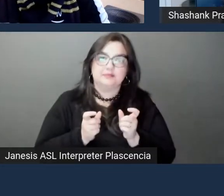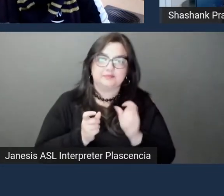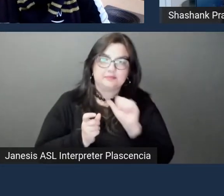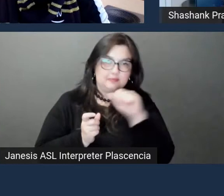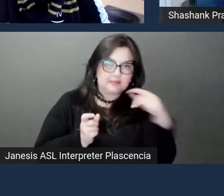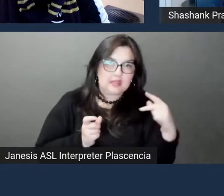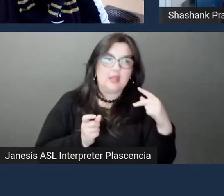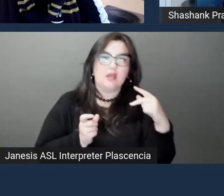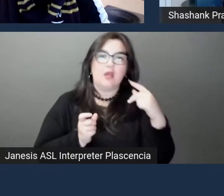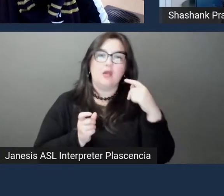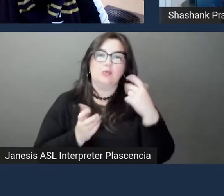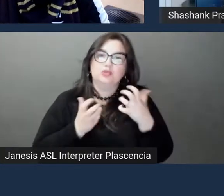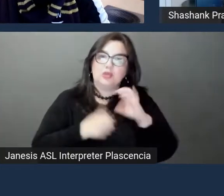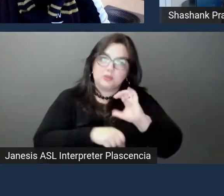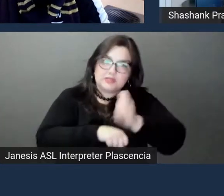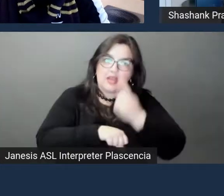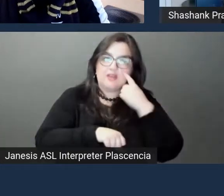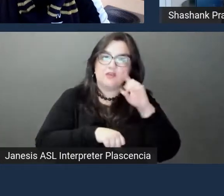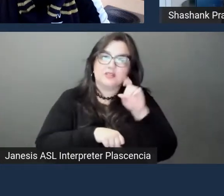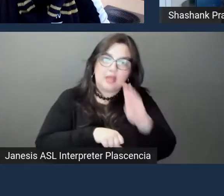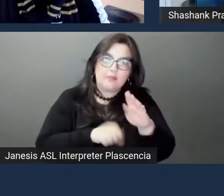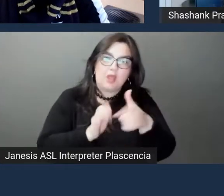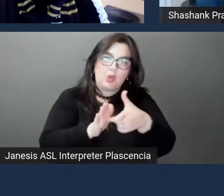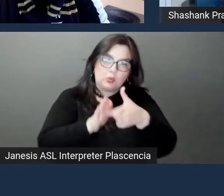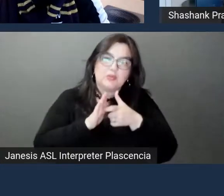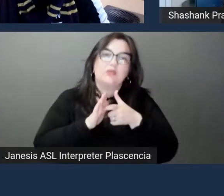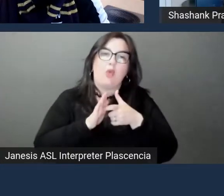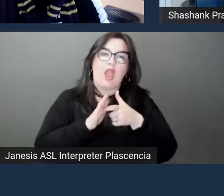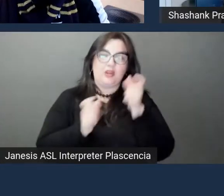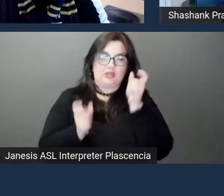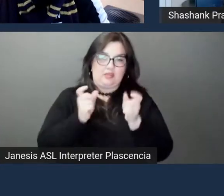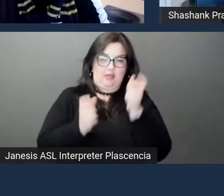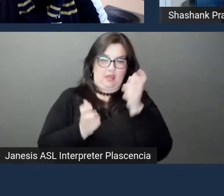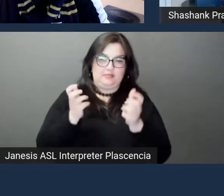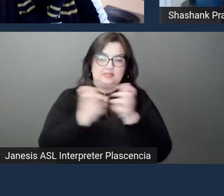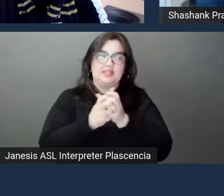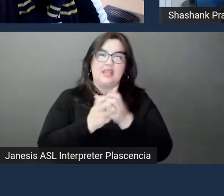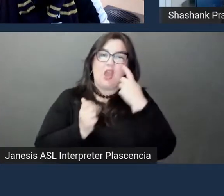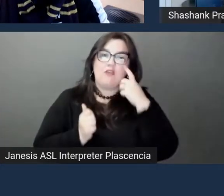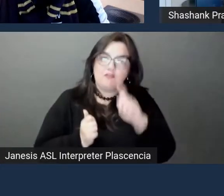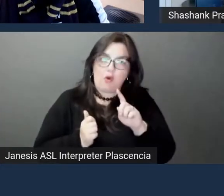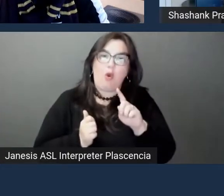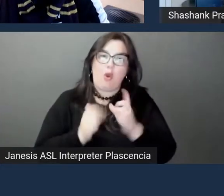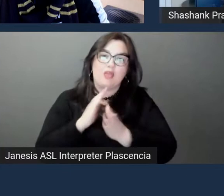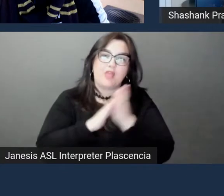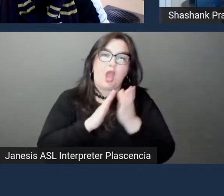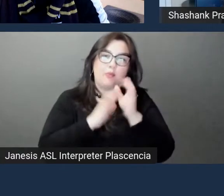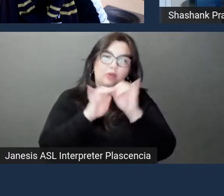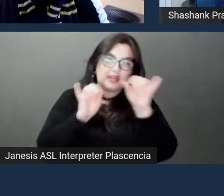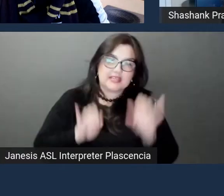or database or requiring the customization of the grading system or databases in general